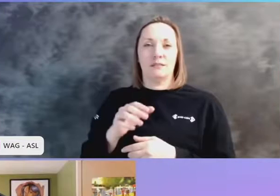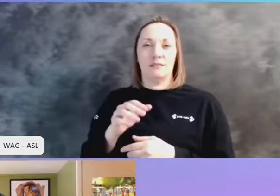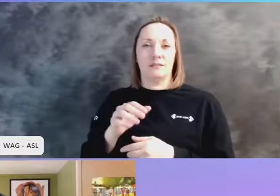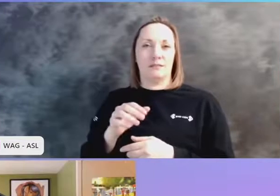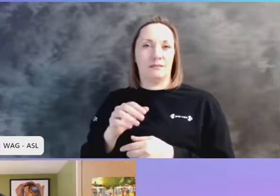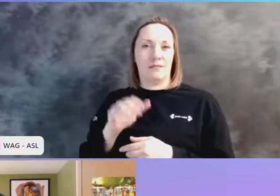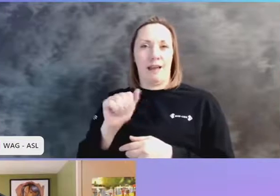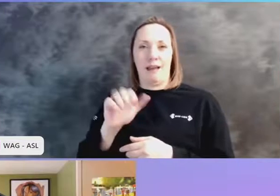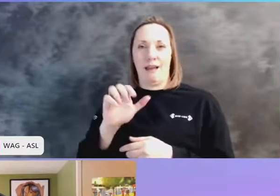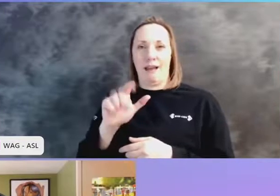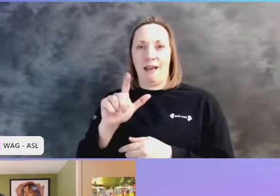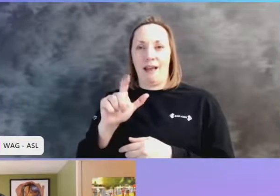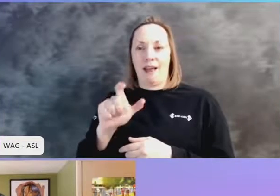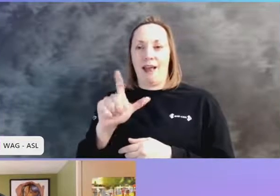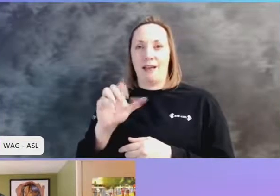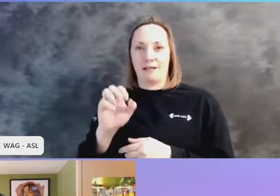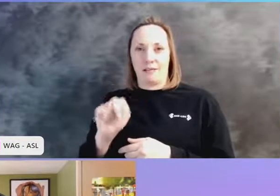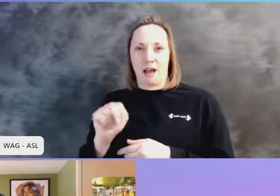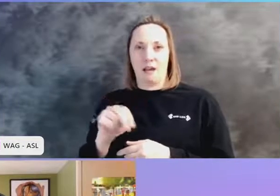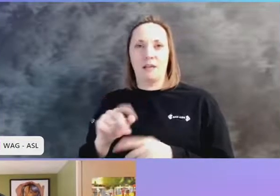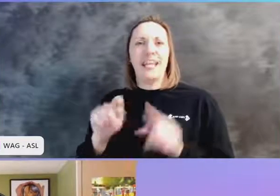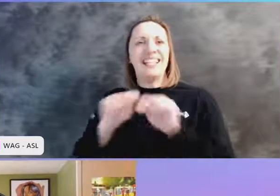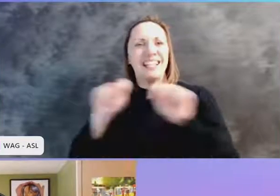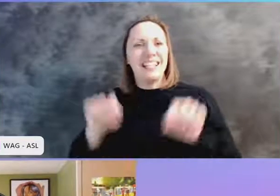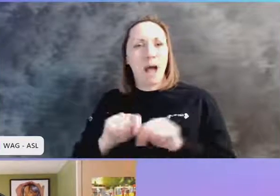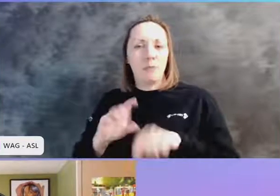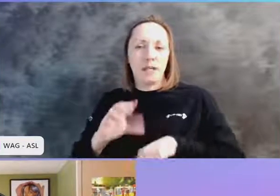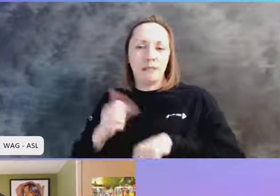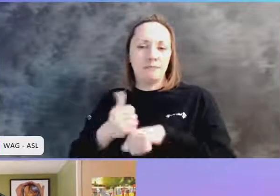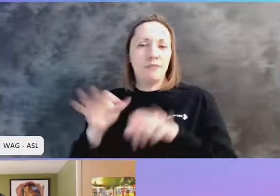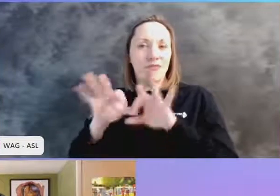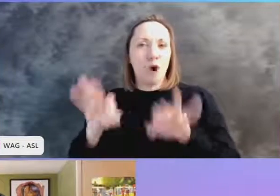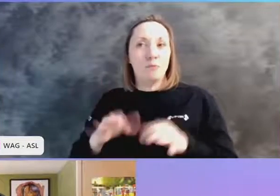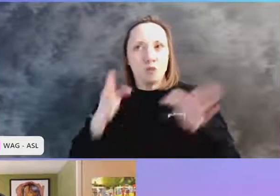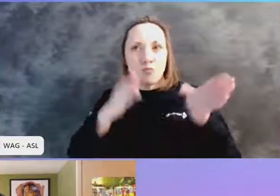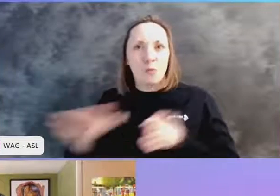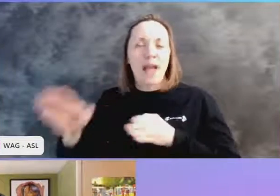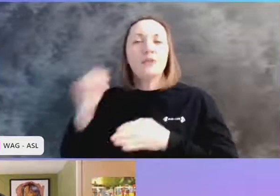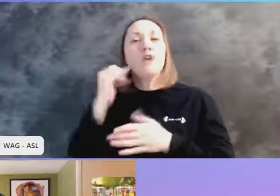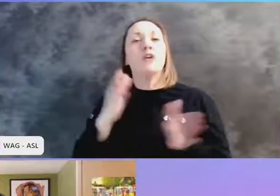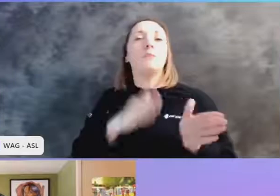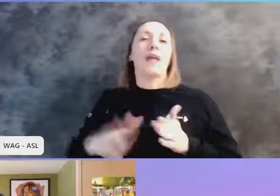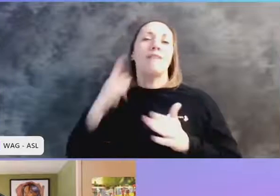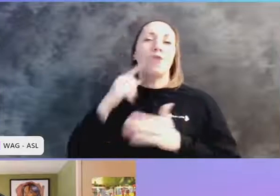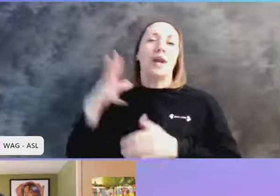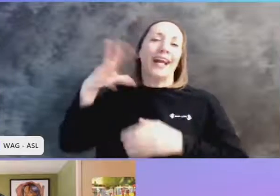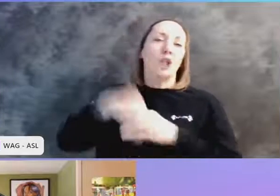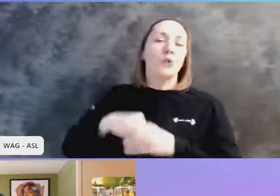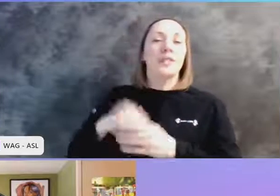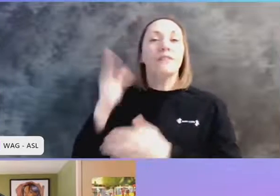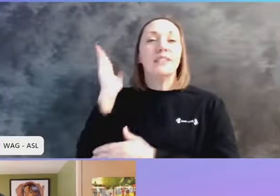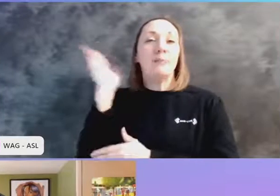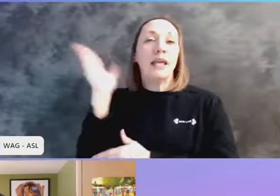the resources that I'm sharing in that page and exclusive